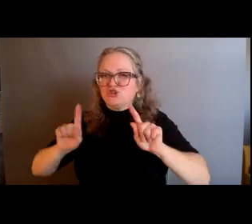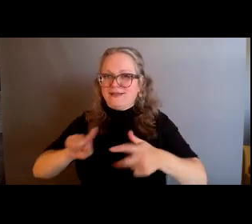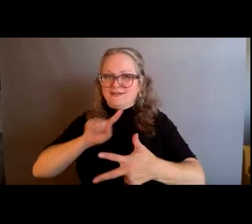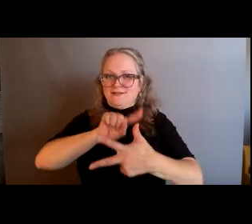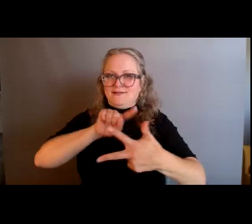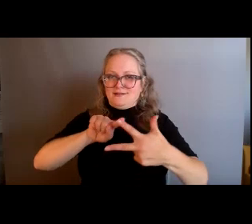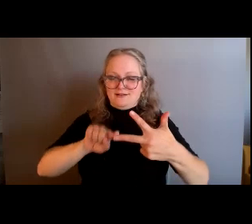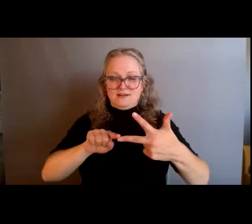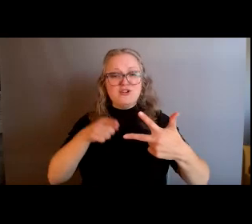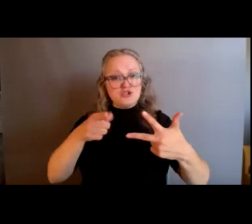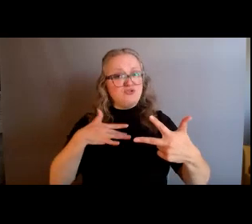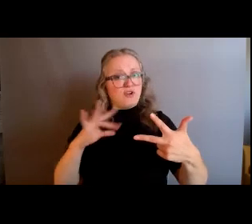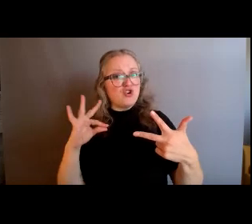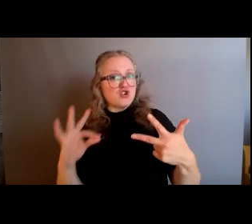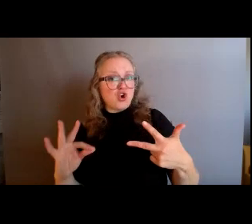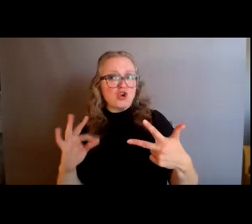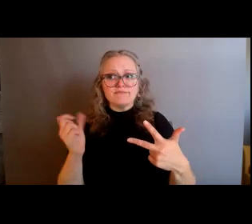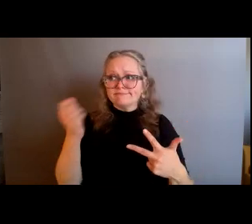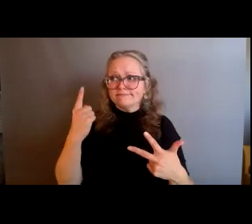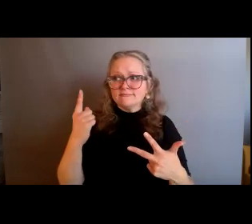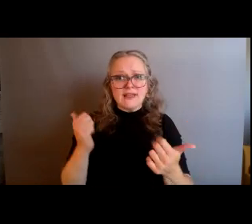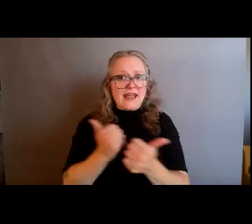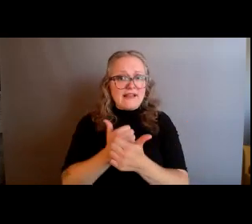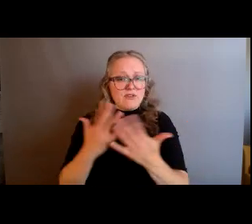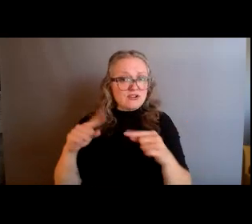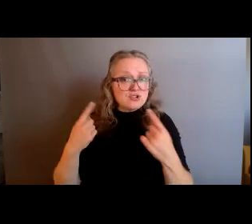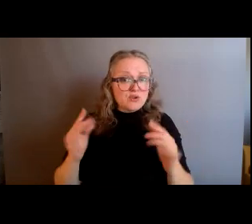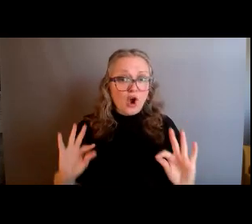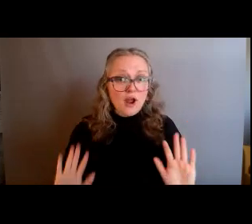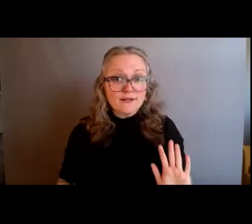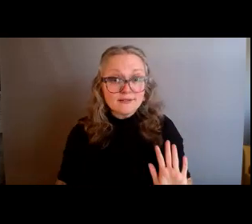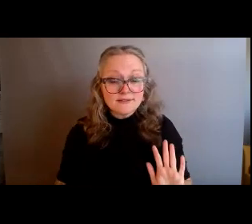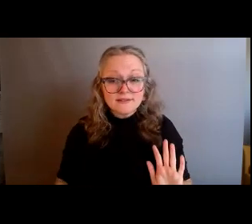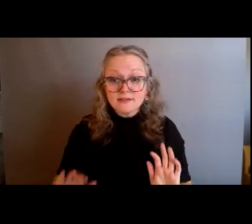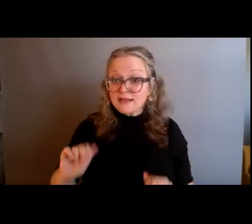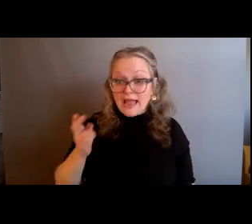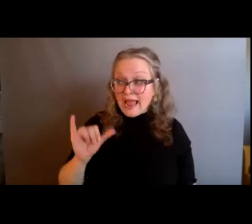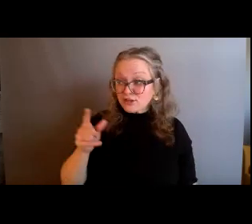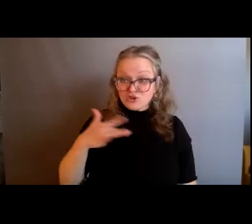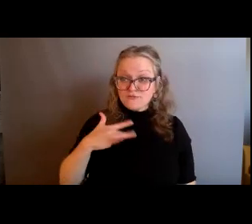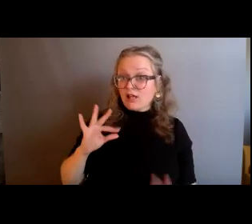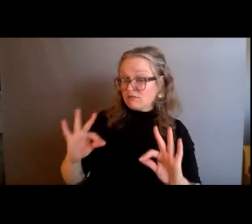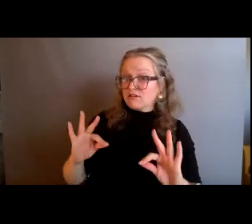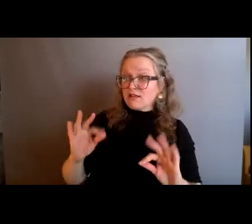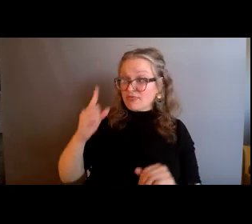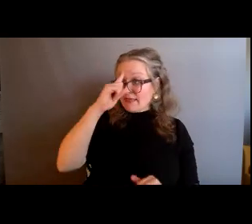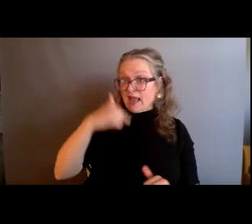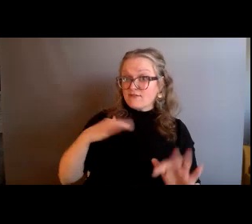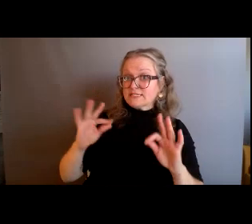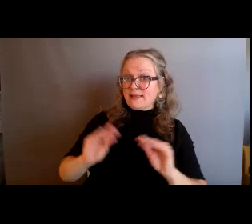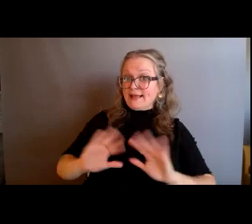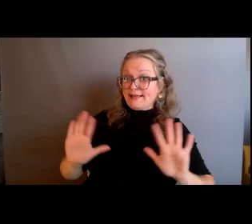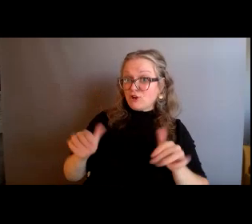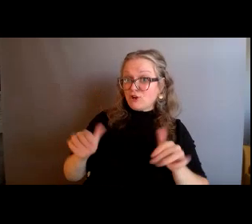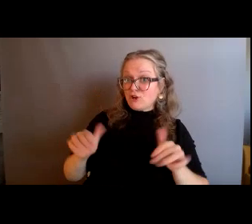good as far as where we are right now? Ashley, do you feel pretty good about that? Yes, 'cause, you know, we're looking at audiograms. OK.